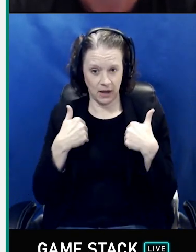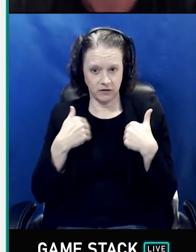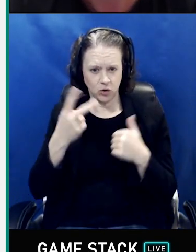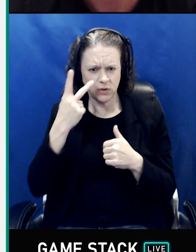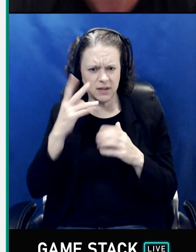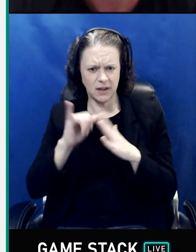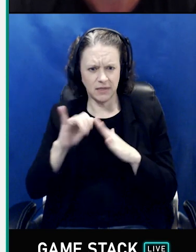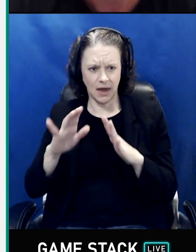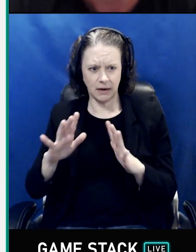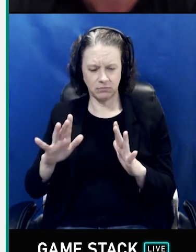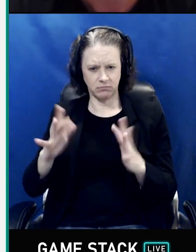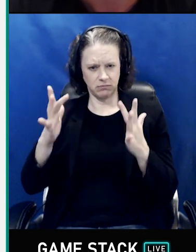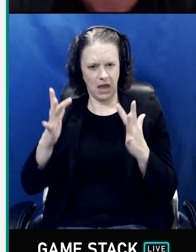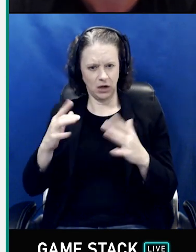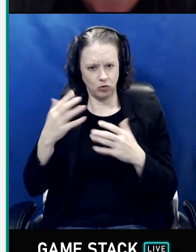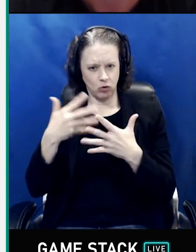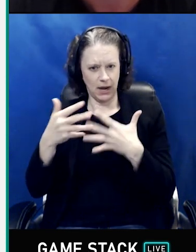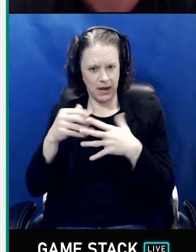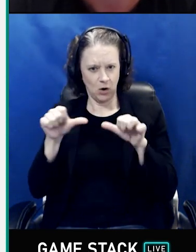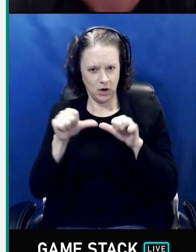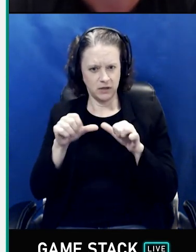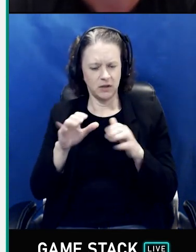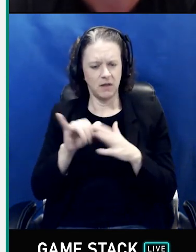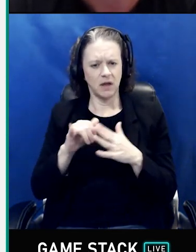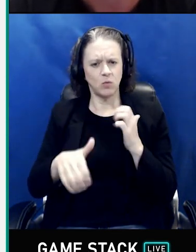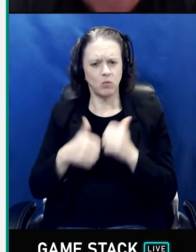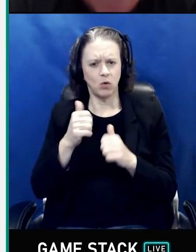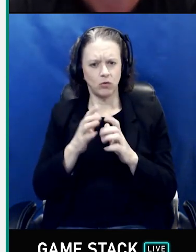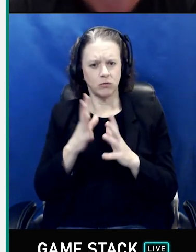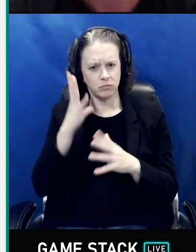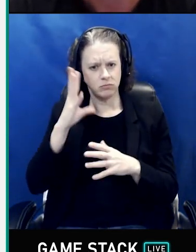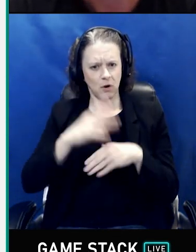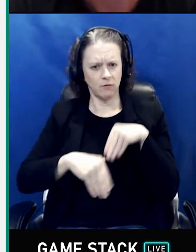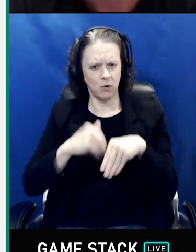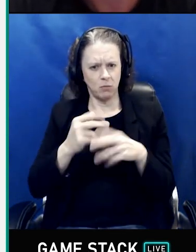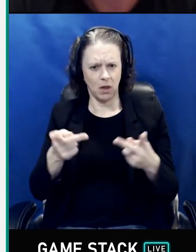that represent the most comfortable places for your thumbs to be while playing.